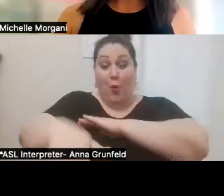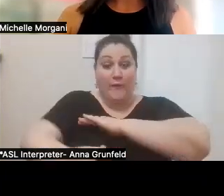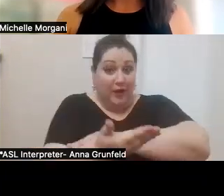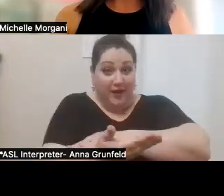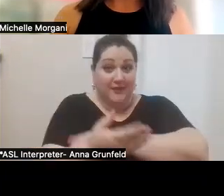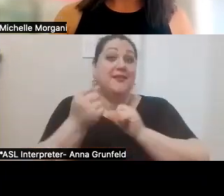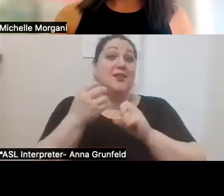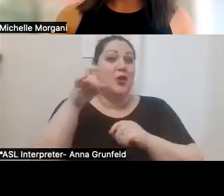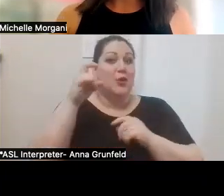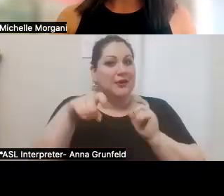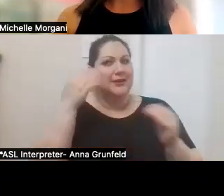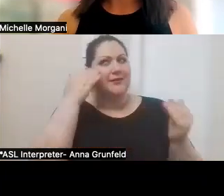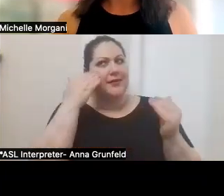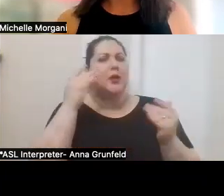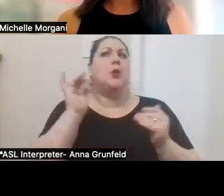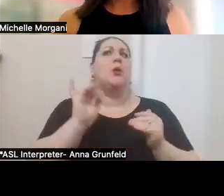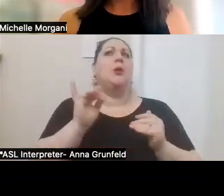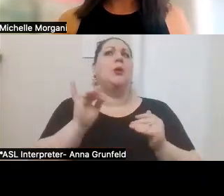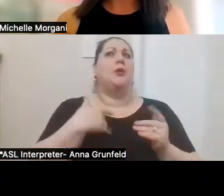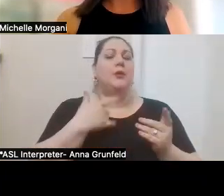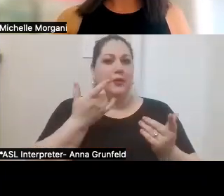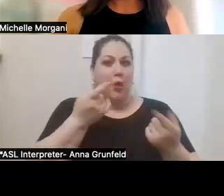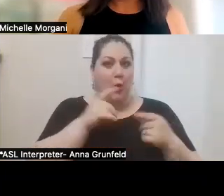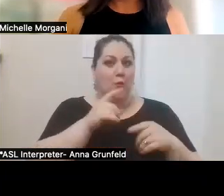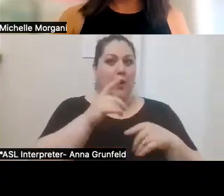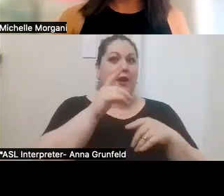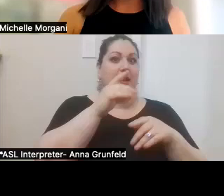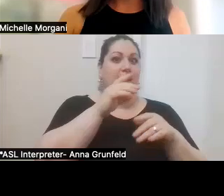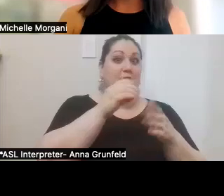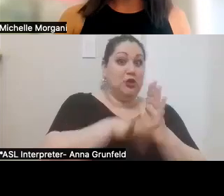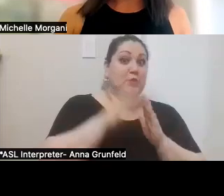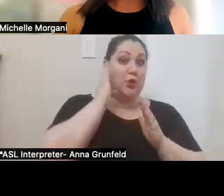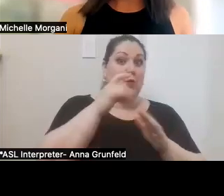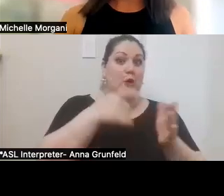the student would be required to be on site in this particular setting.